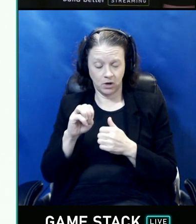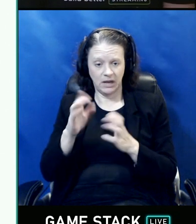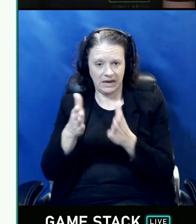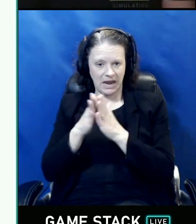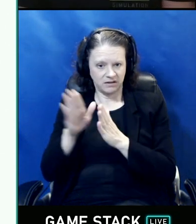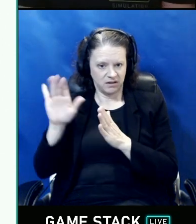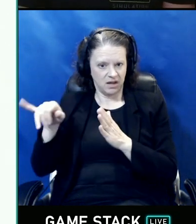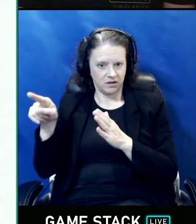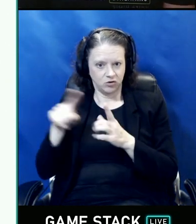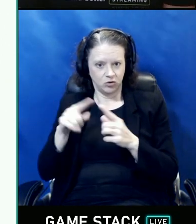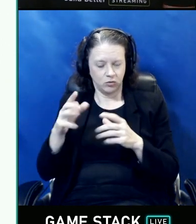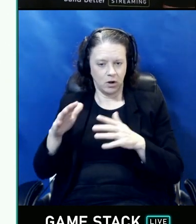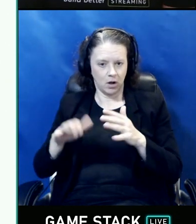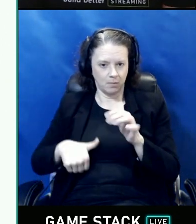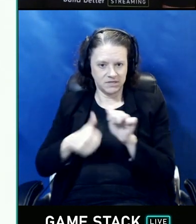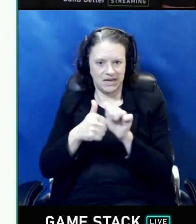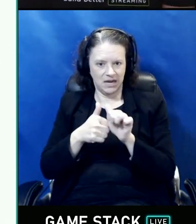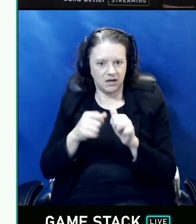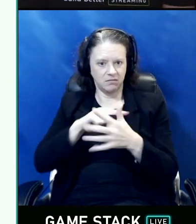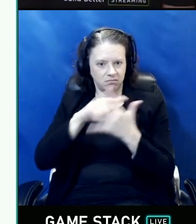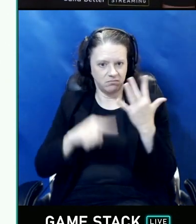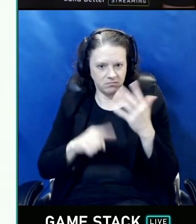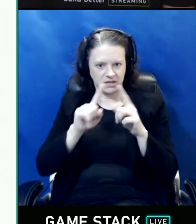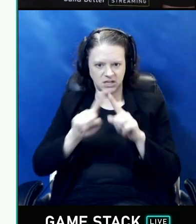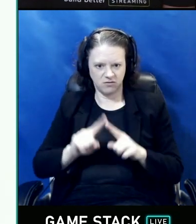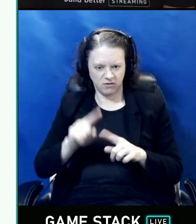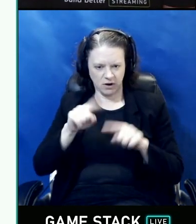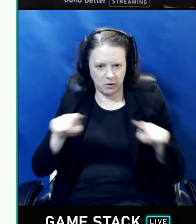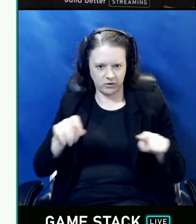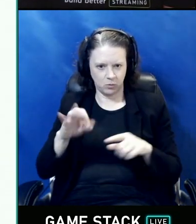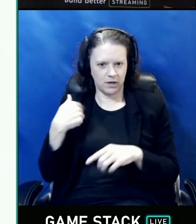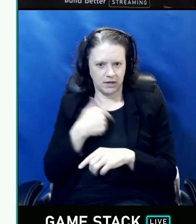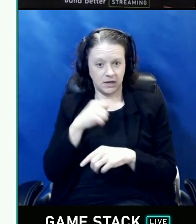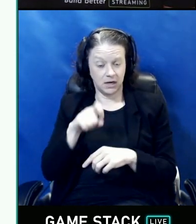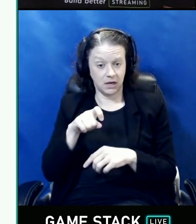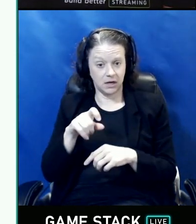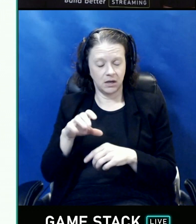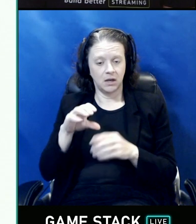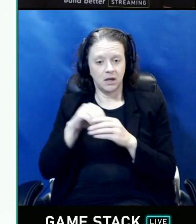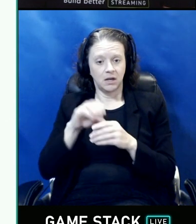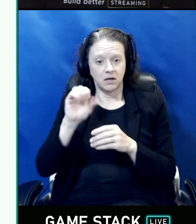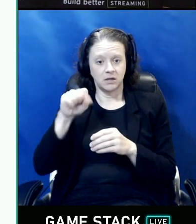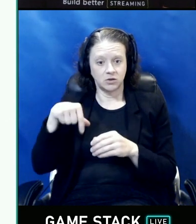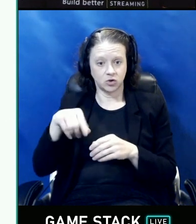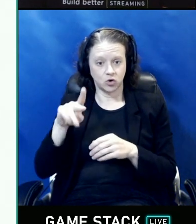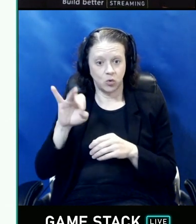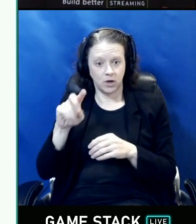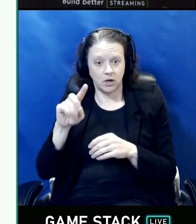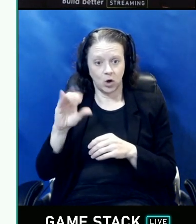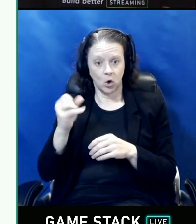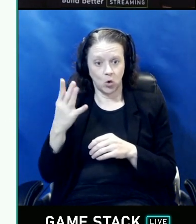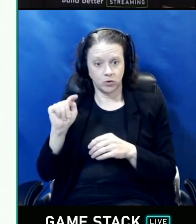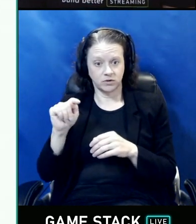So maybe in that Squid Coast level, we might start with all of the inventory slots marked as not visible,